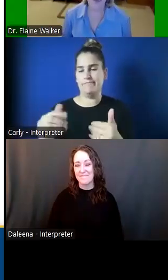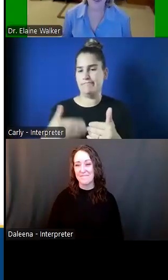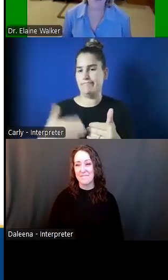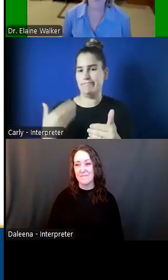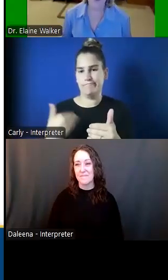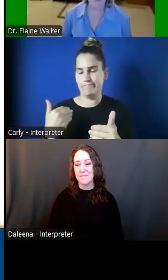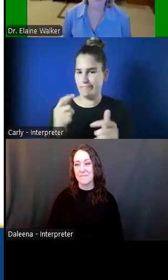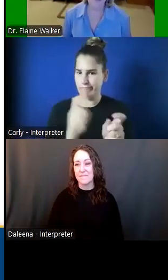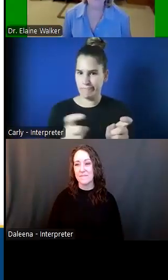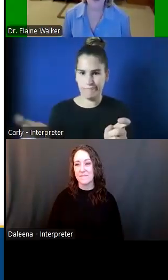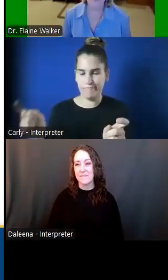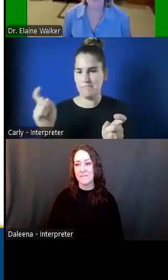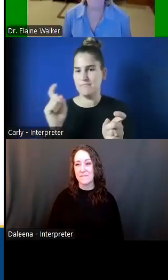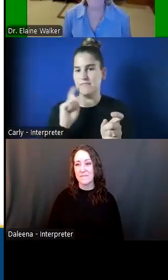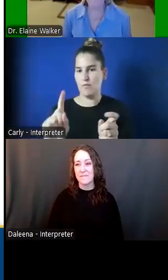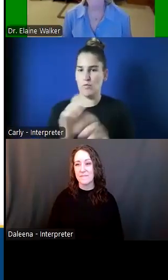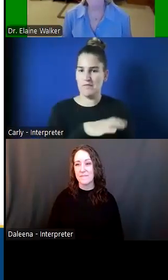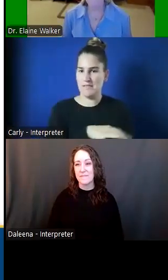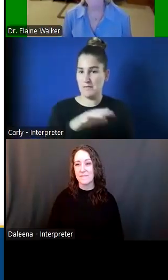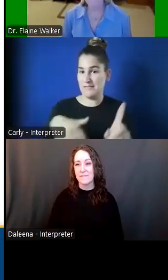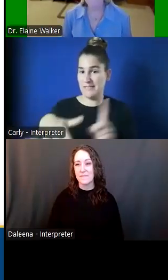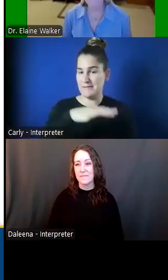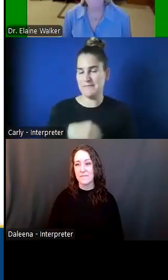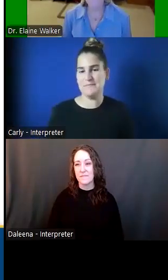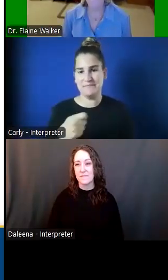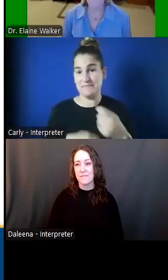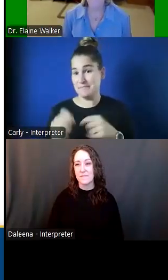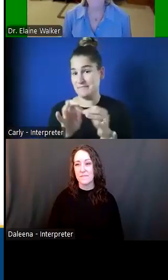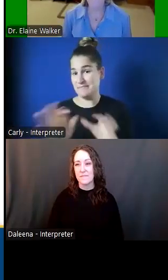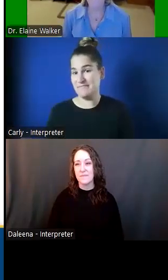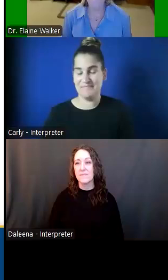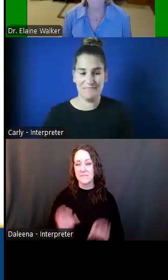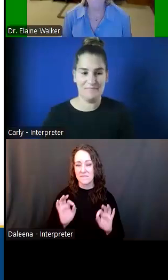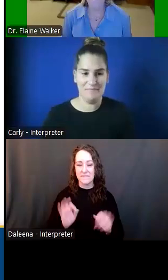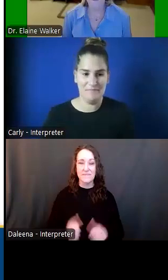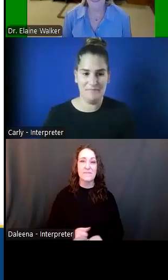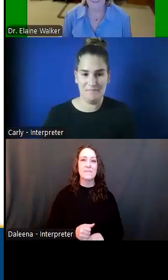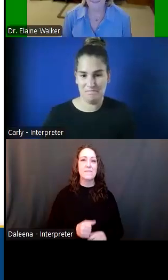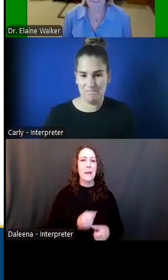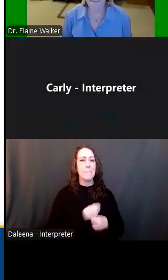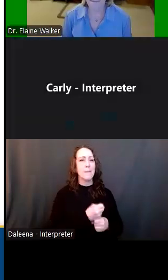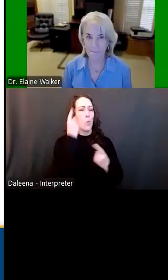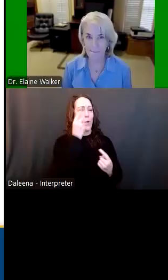administered in clinical settings also makes you wonder if there should be more effort to improve